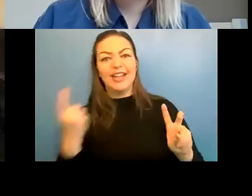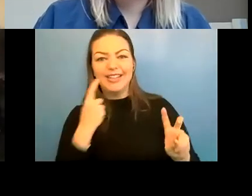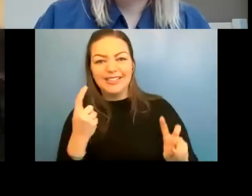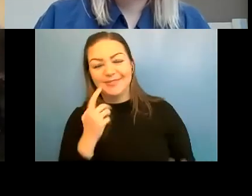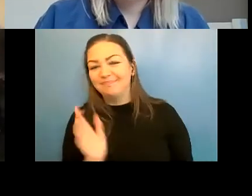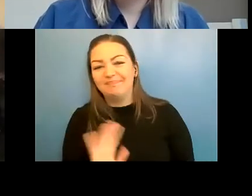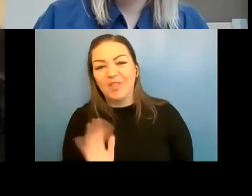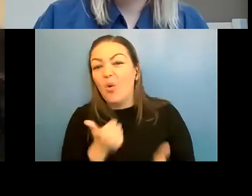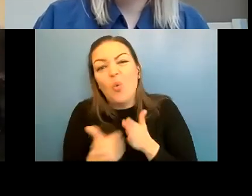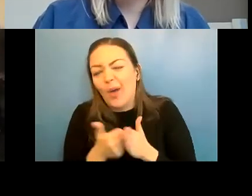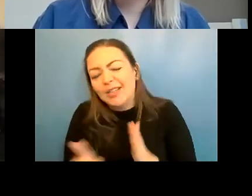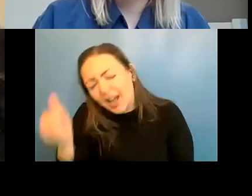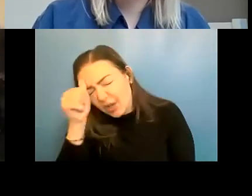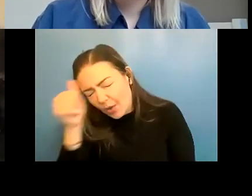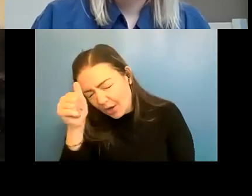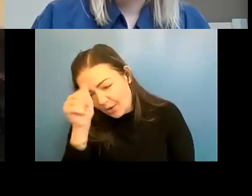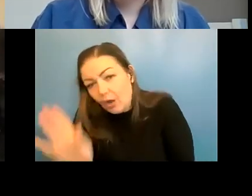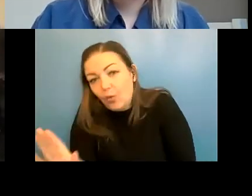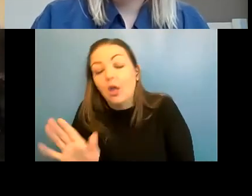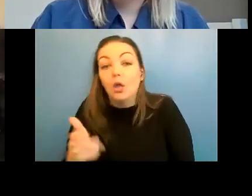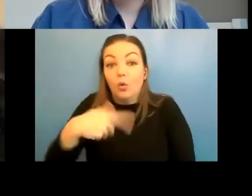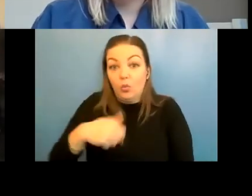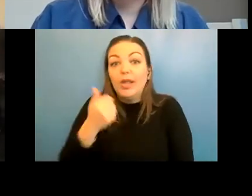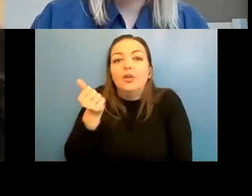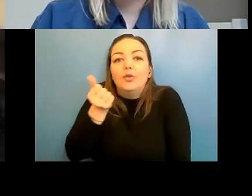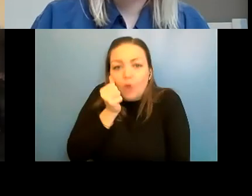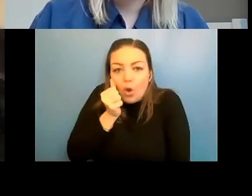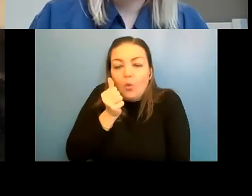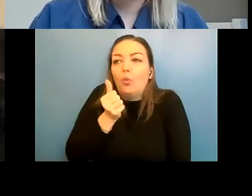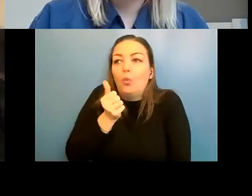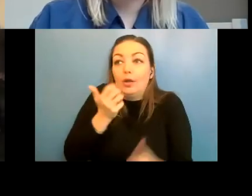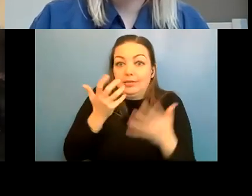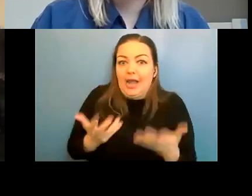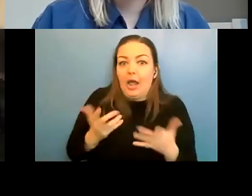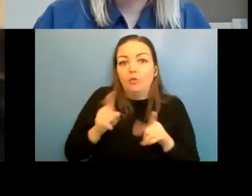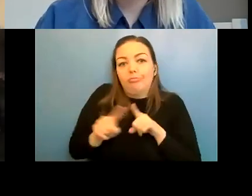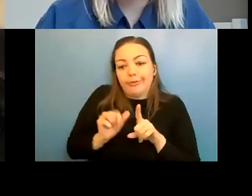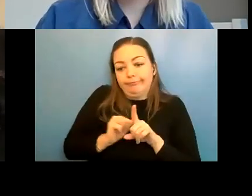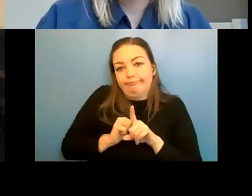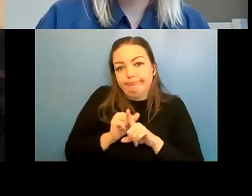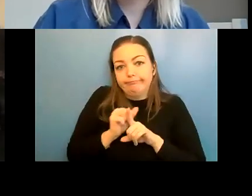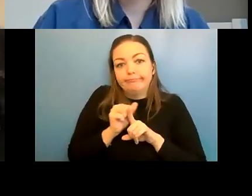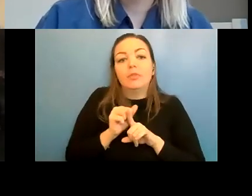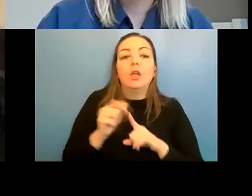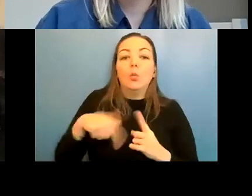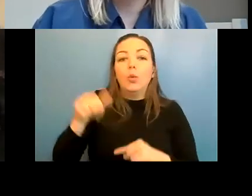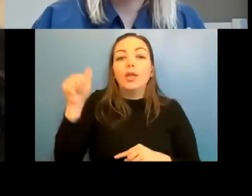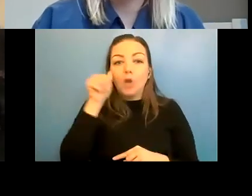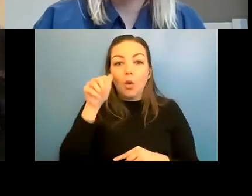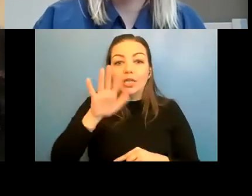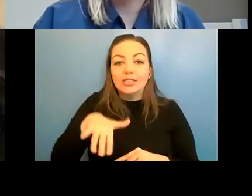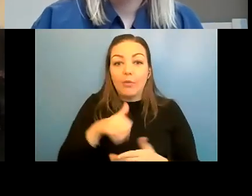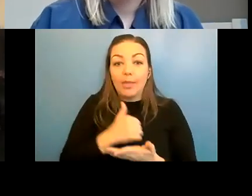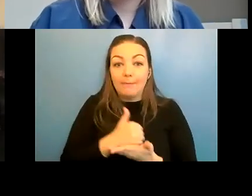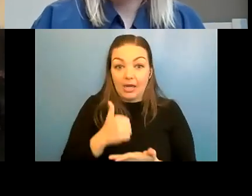I can start this one off. Just get in touch. And I know I say "just" because it's not always as simple as that, we really, really recognise and we're starting to do a lot